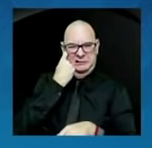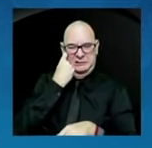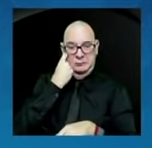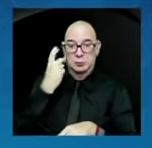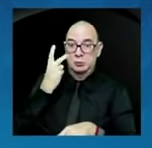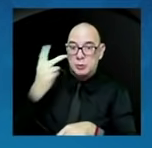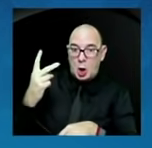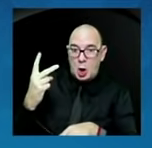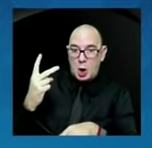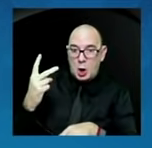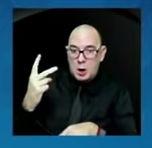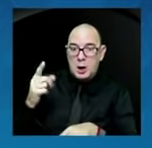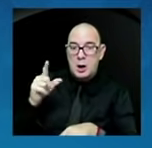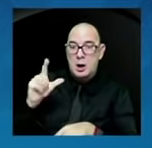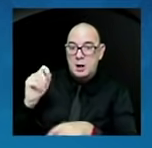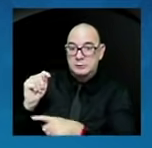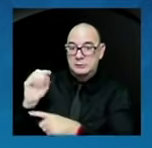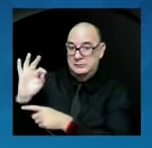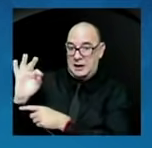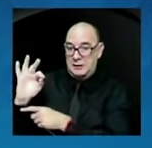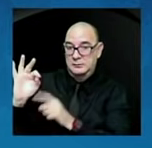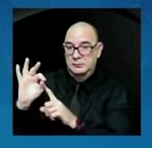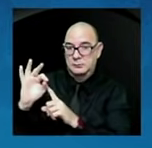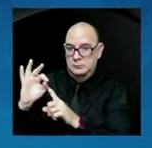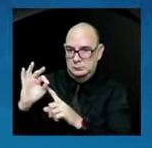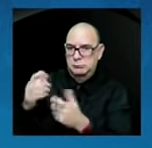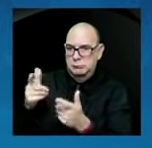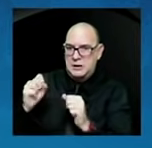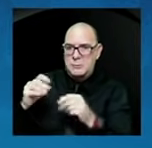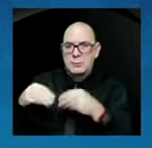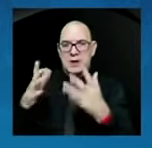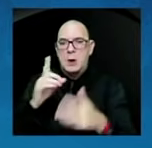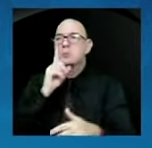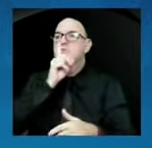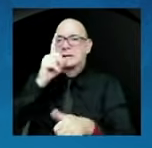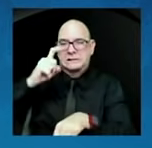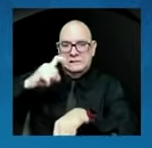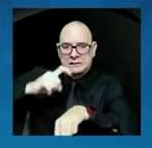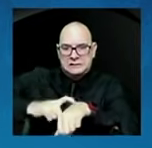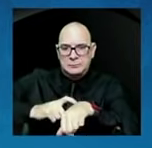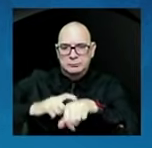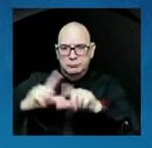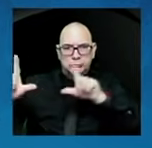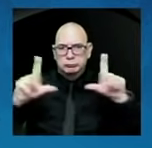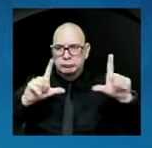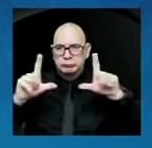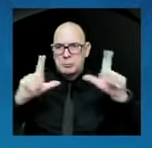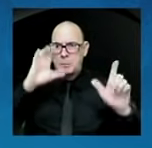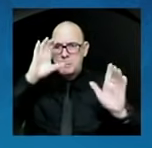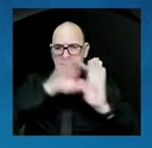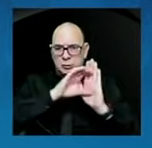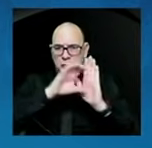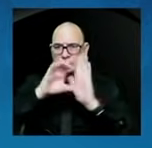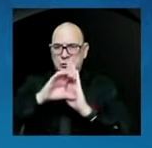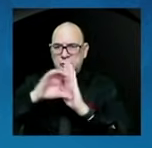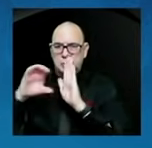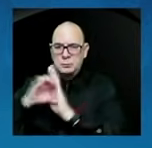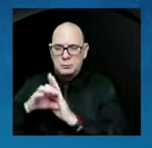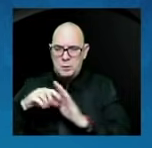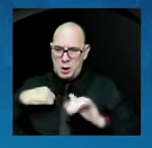SEONEEMBER. AS WE JUST SAW, LANDSAT 9 CAN